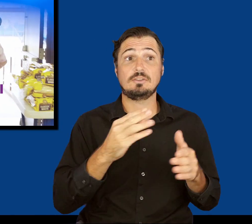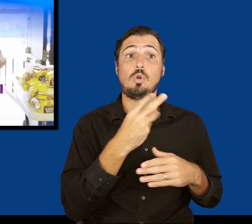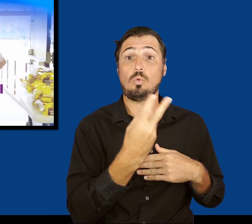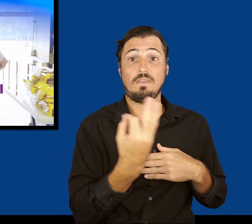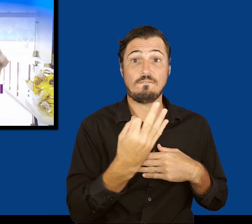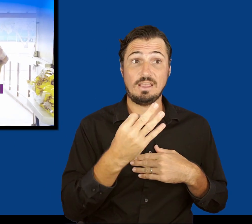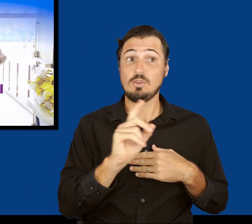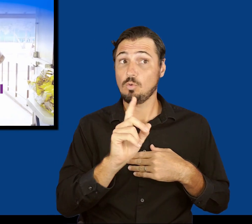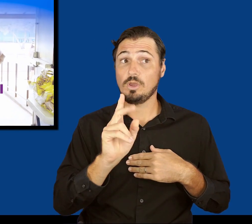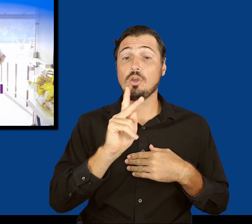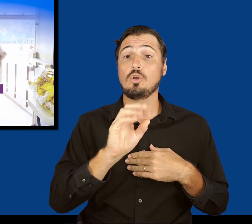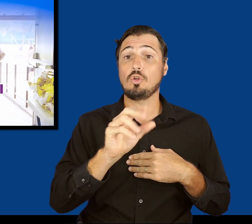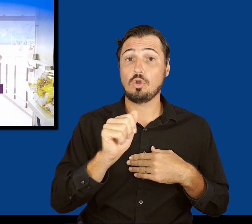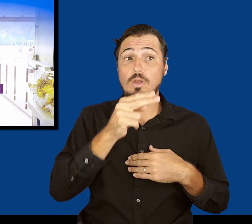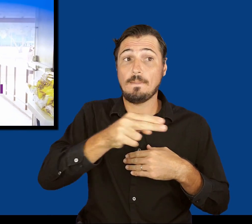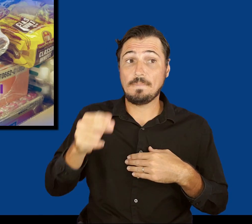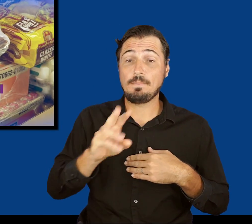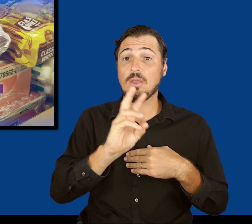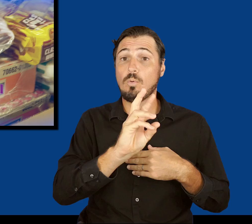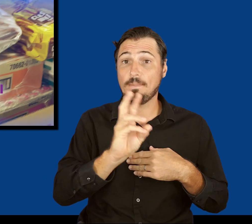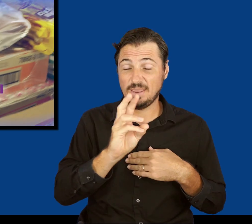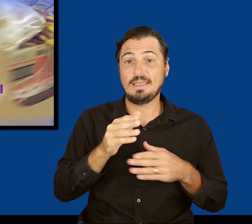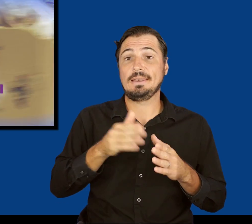and Fridays. Households can pick up food once per week.